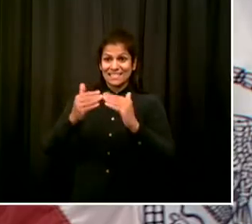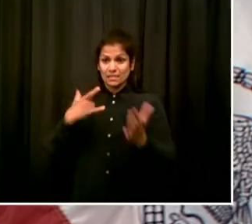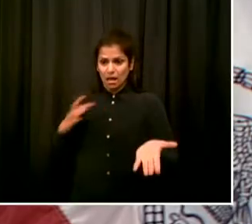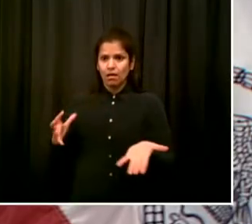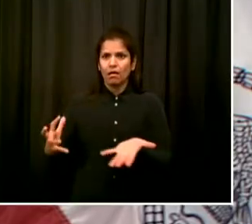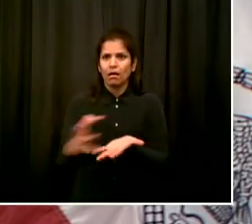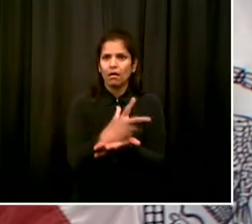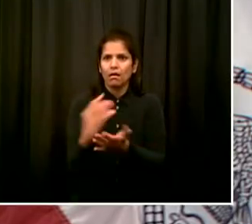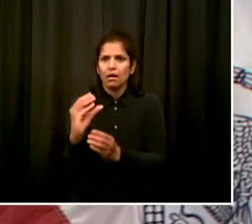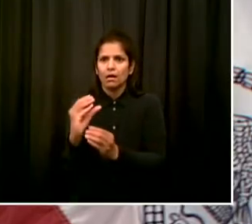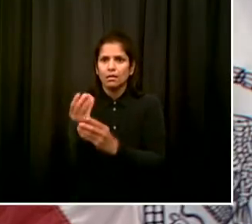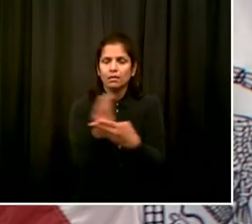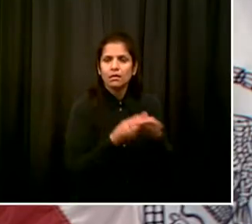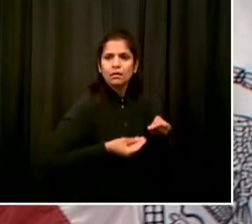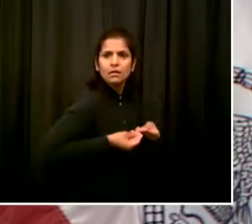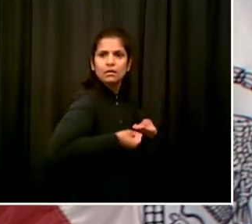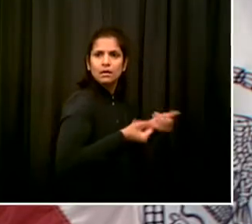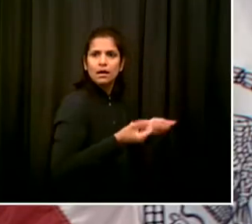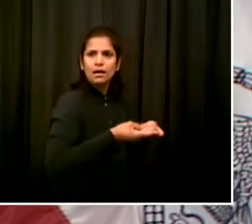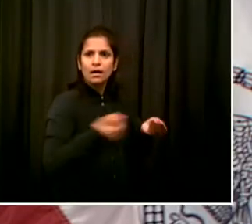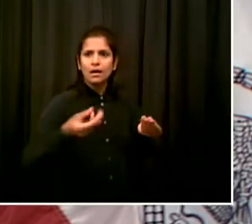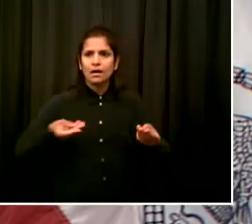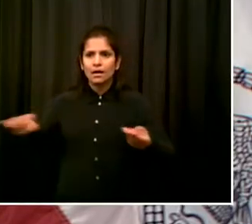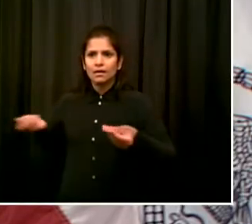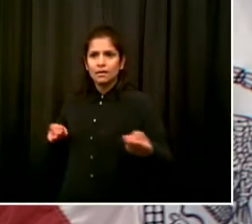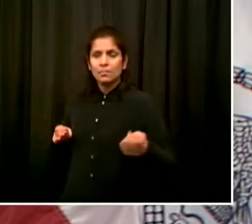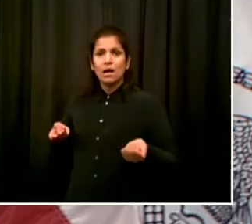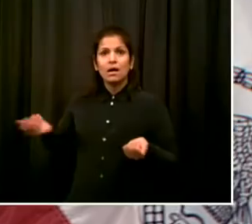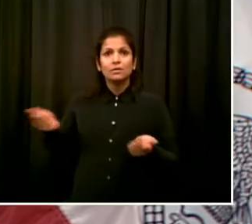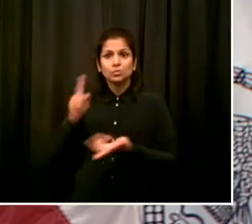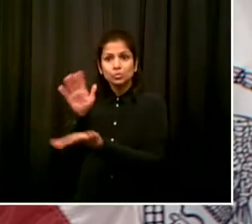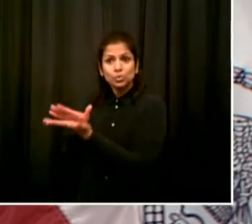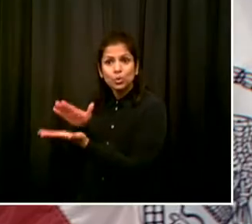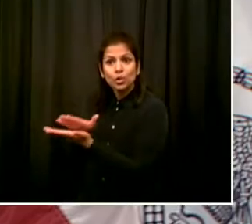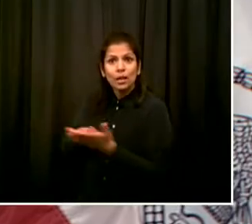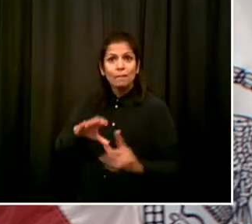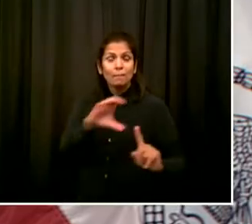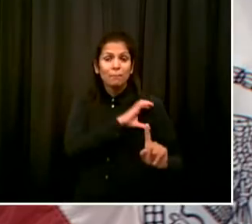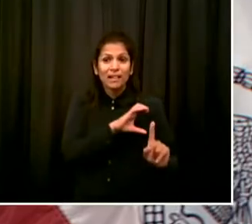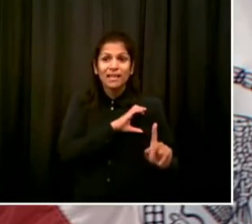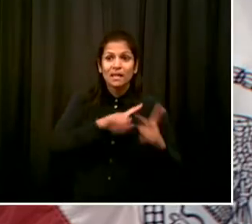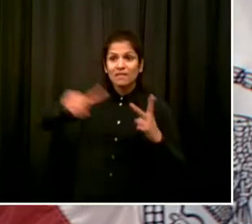ALLOWS US TO KEEP EVERYTHING GOING . IF YOU WNTA SAFETY OR KNOW